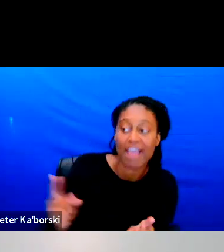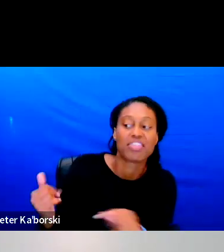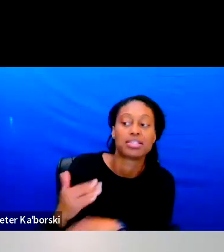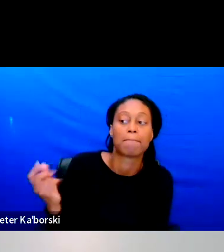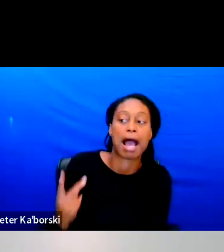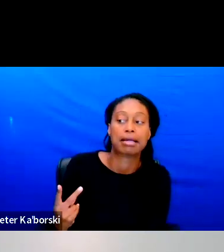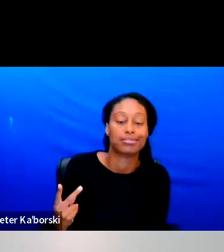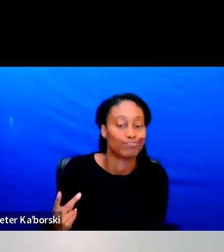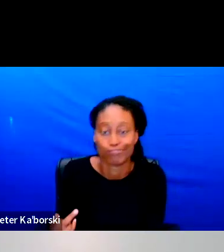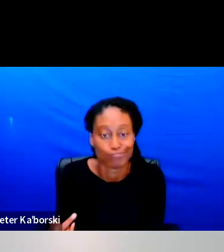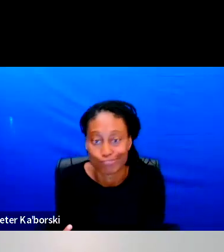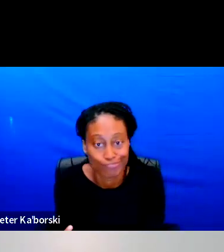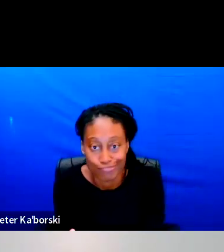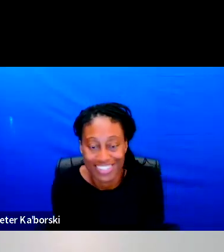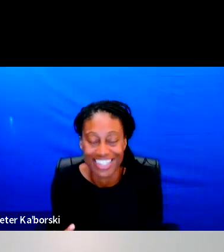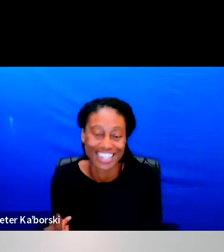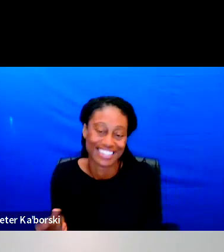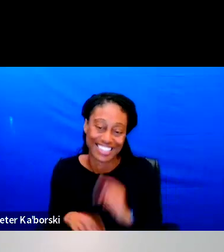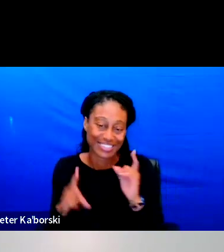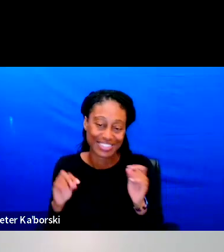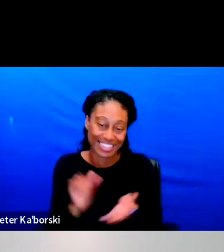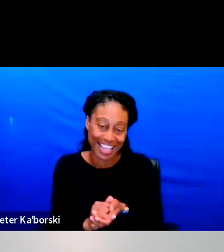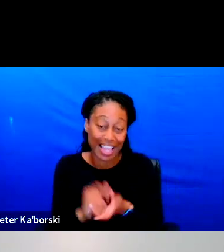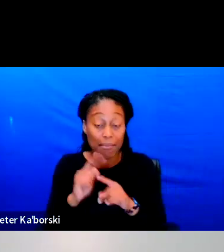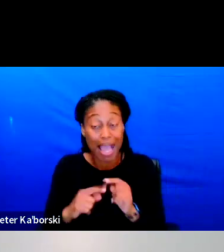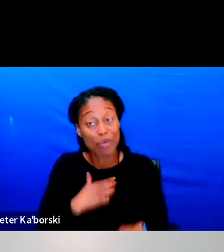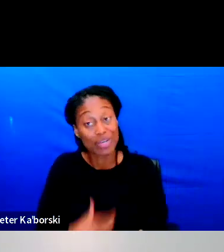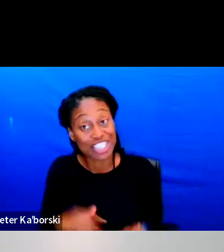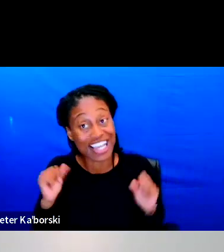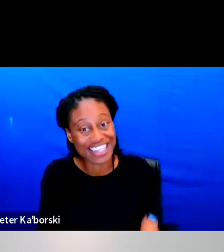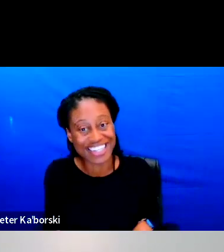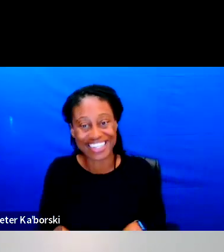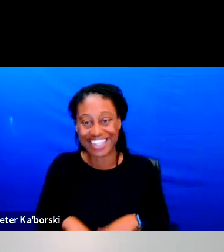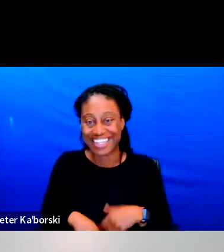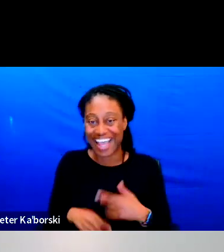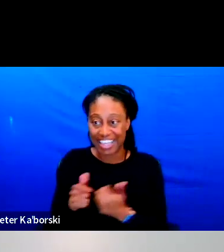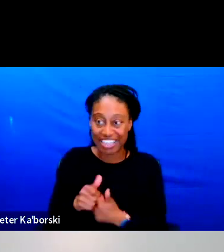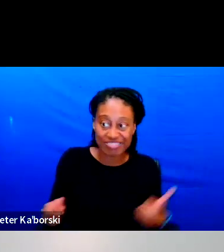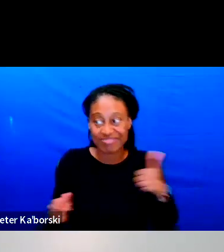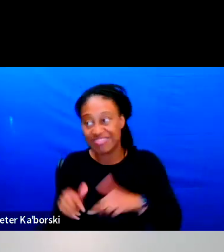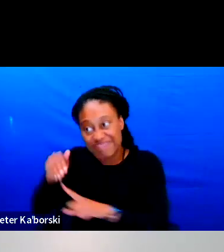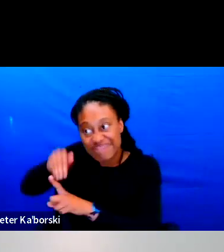Kyle Kleist: But but she doesn't do that, but she says, I wish I could be a past and do it like they do Kyle Kleist: so.